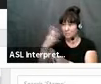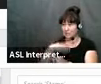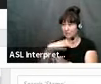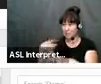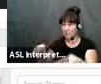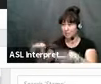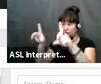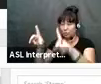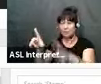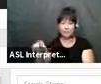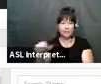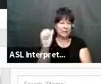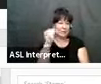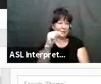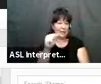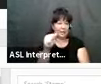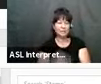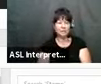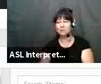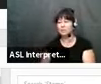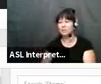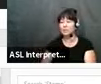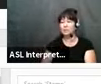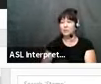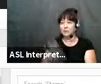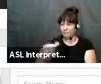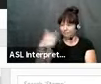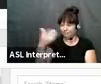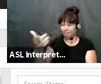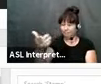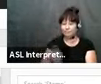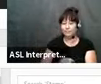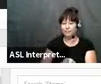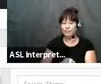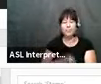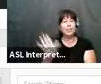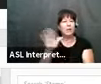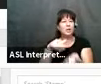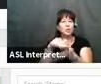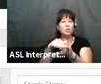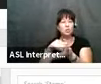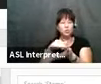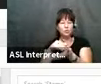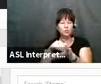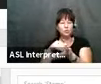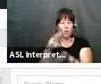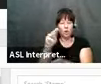OK, great. So this presentation was put together by our epidemiologists specifically to address